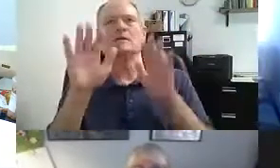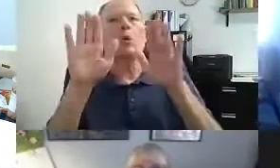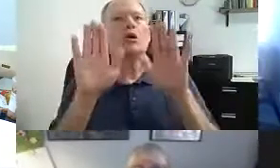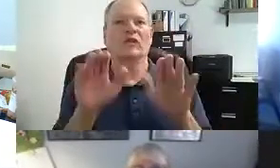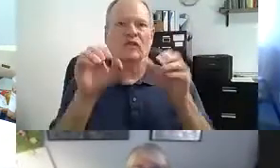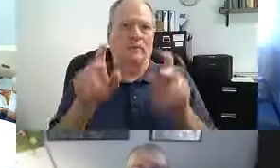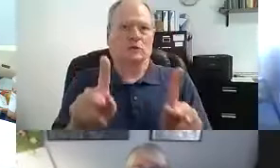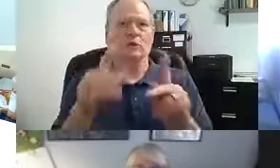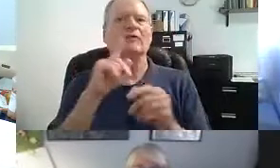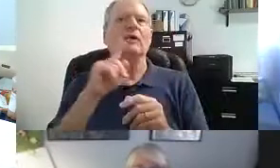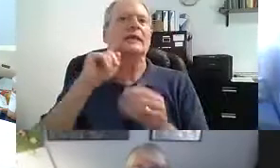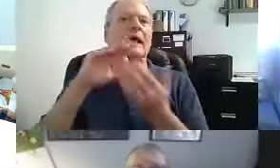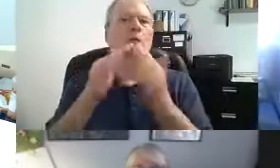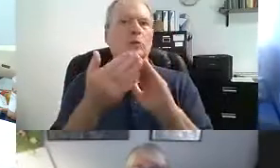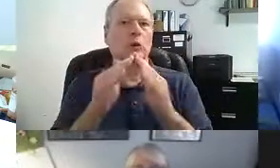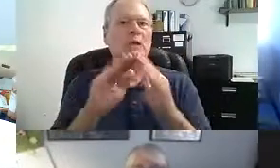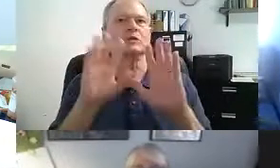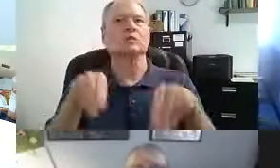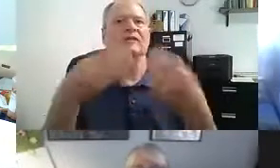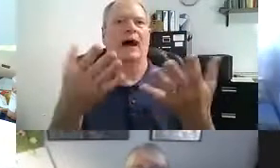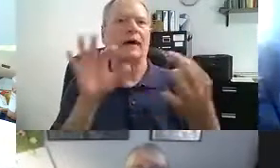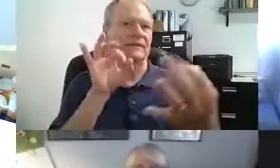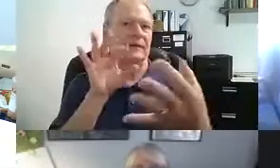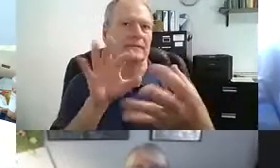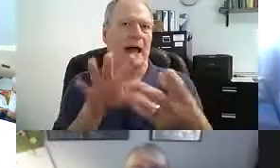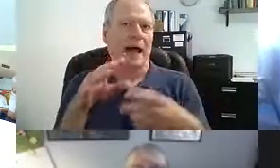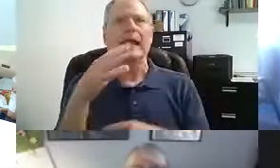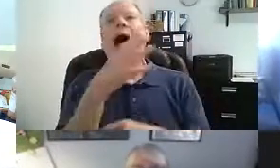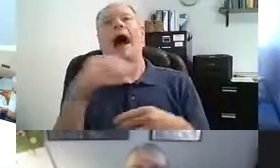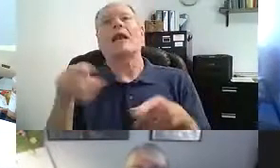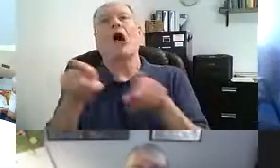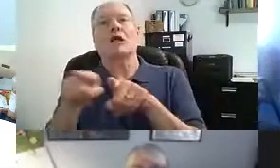This would be a great opportunity for the Deaf community to provide feedback and also